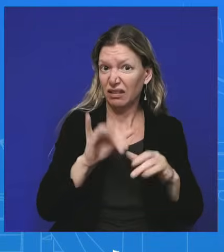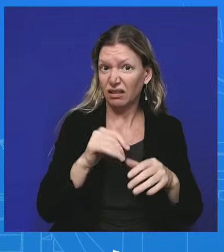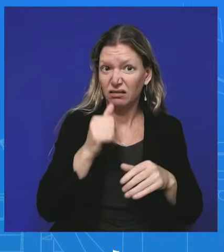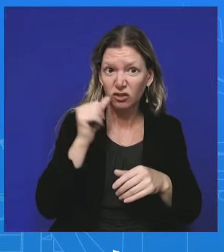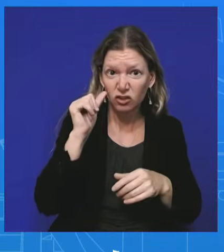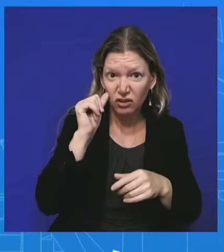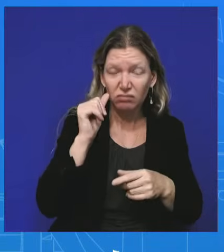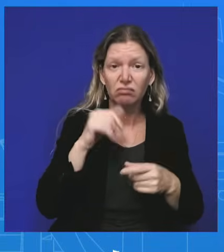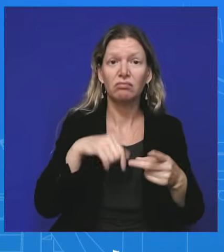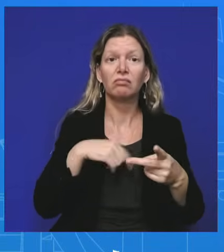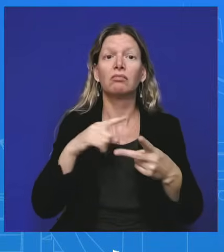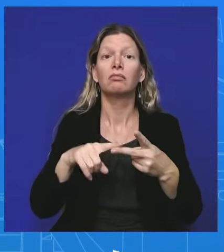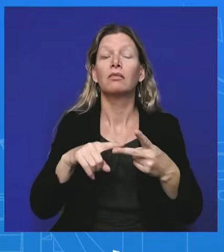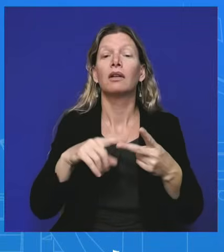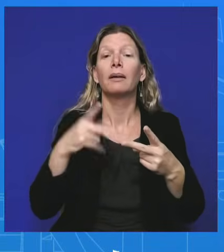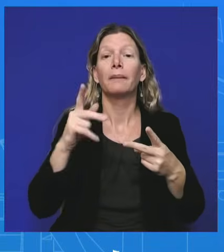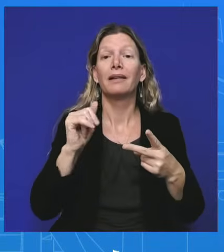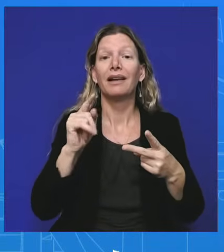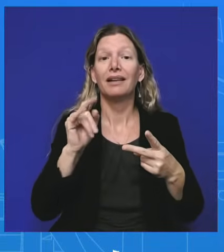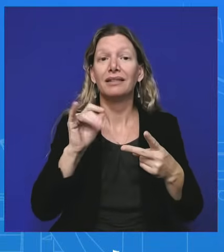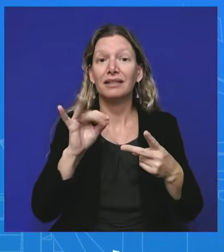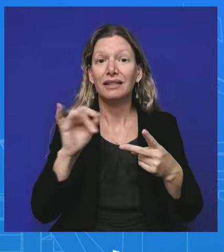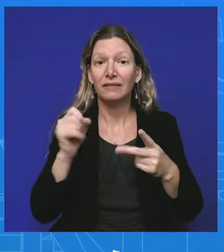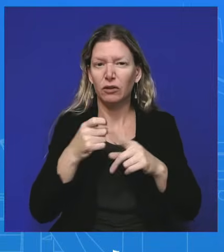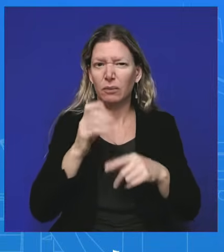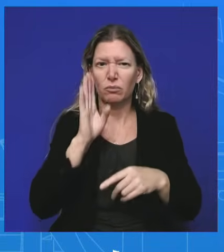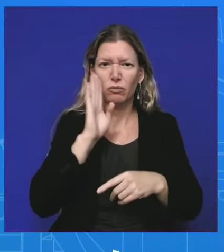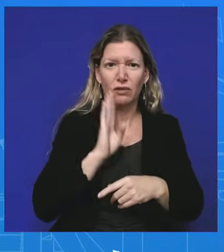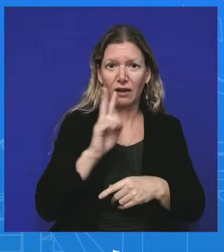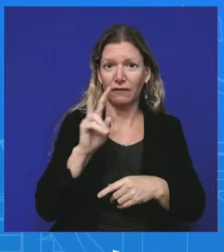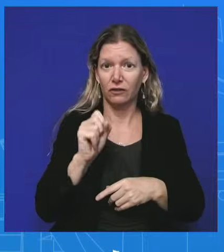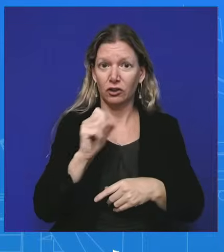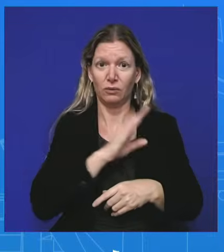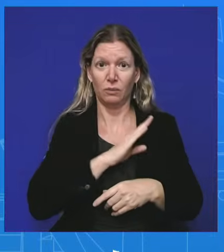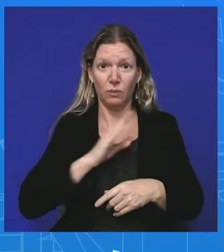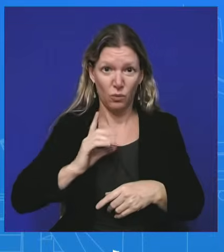and I think it is important for him. The best advice, the best -- you know,